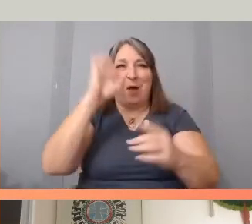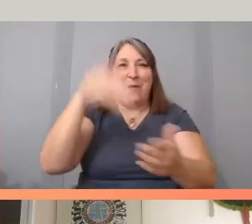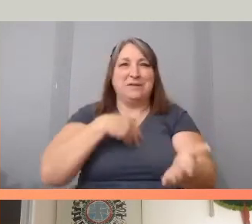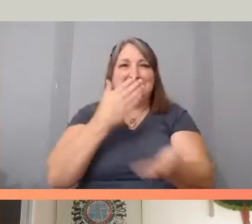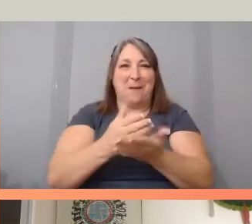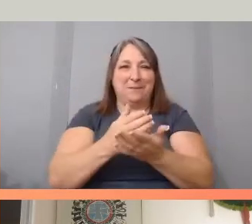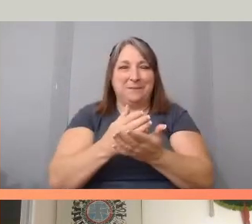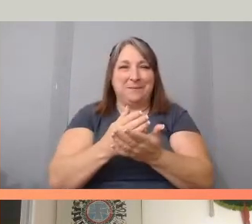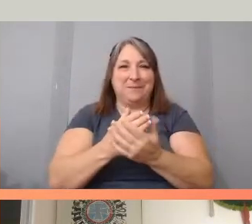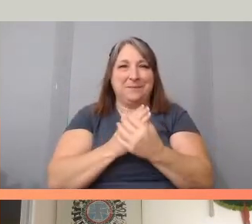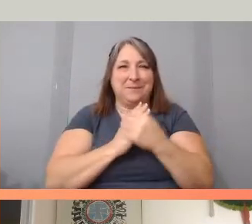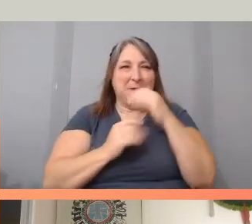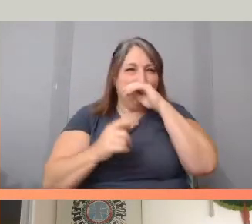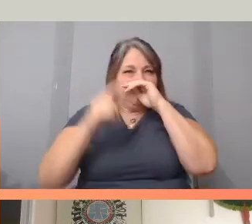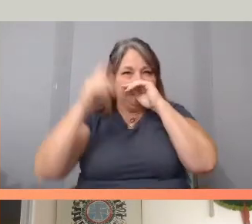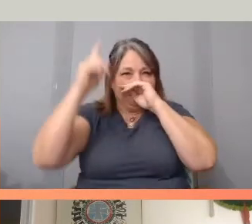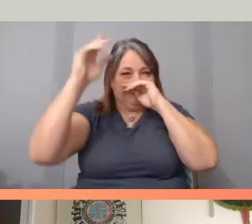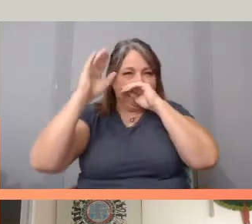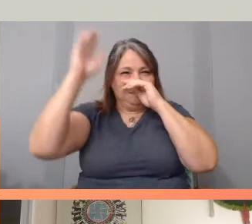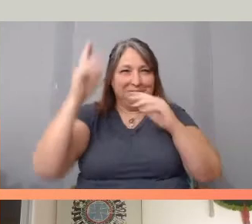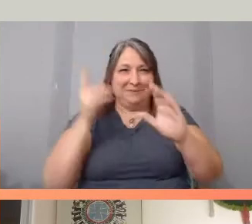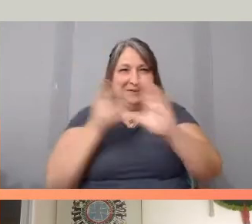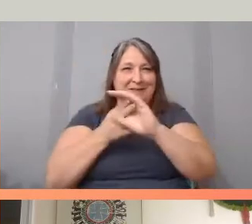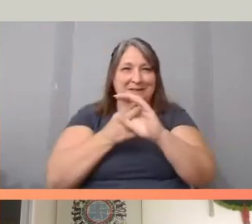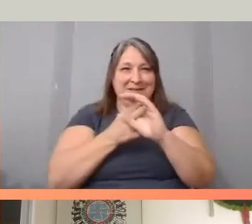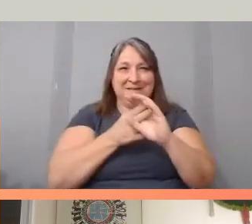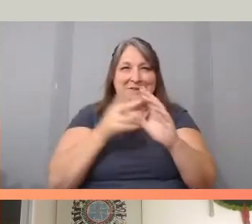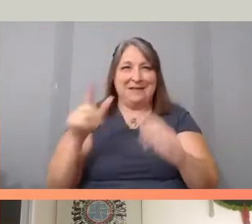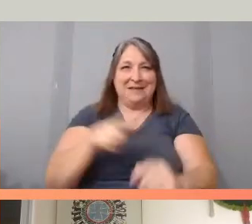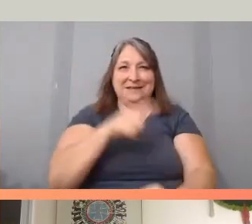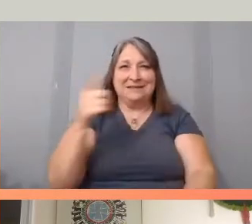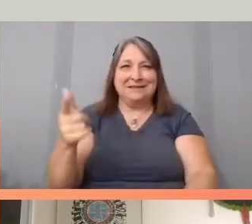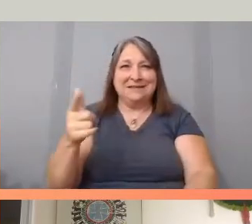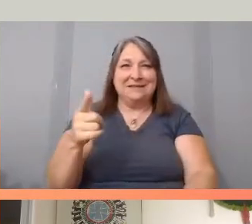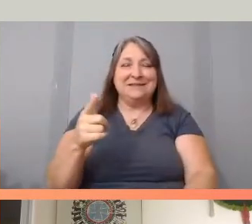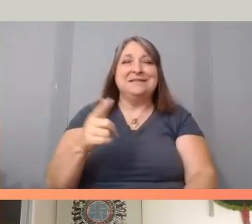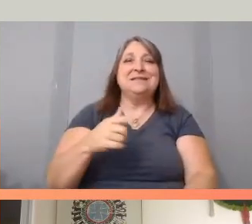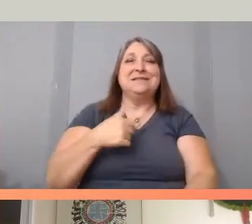I wanna jump in just so I can be, I just wanna be clear